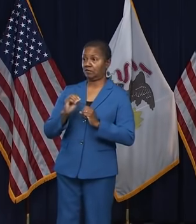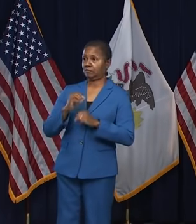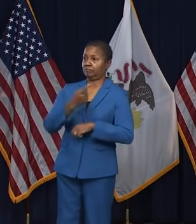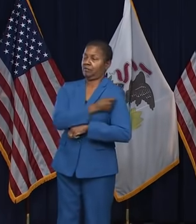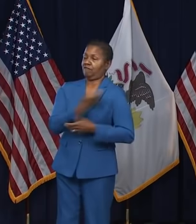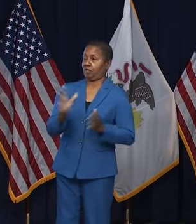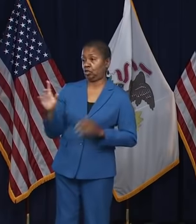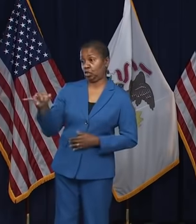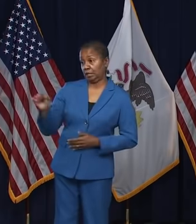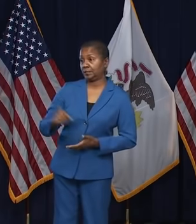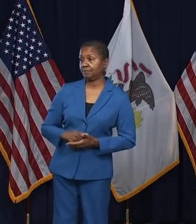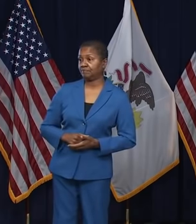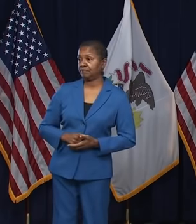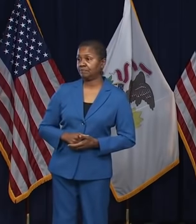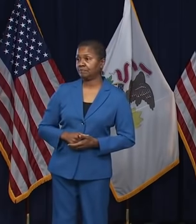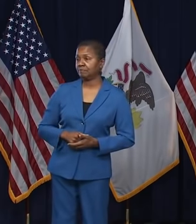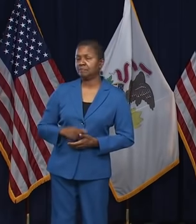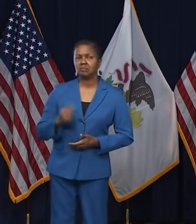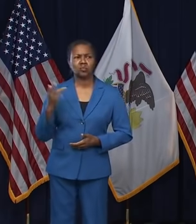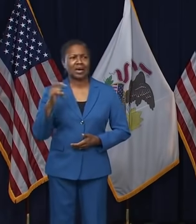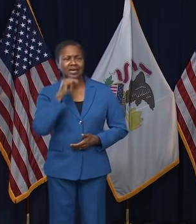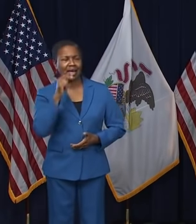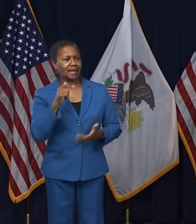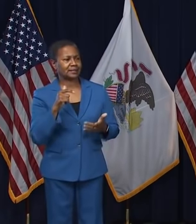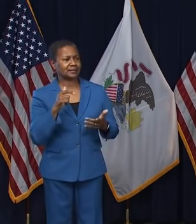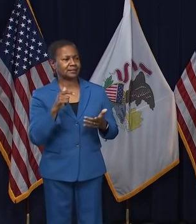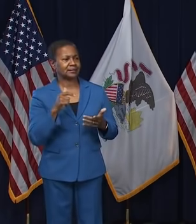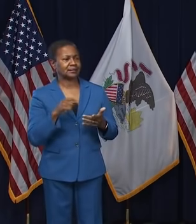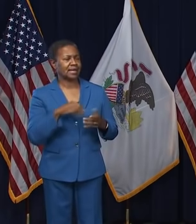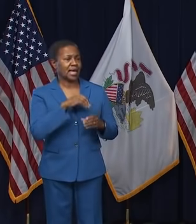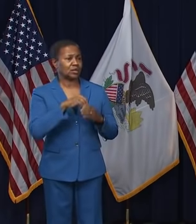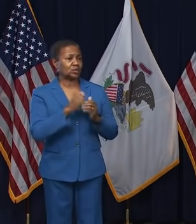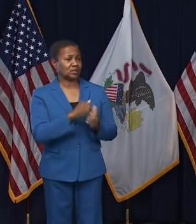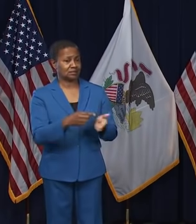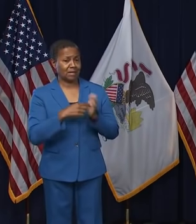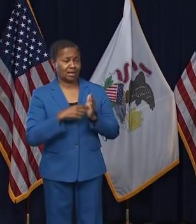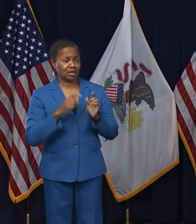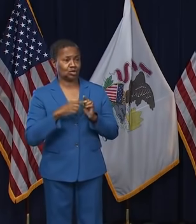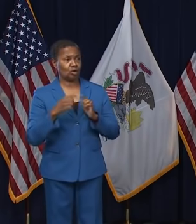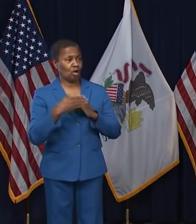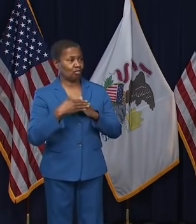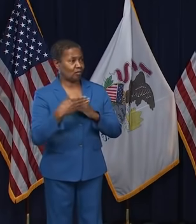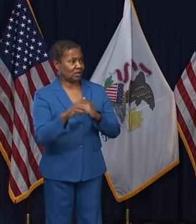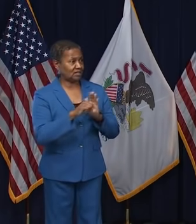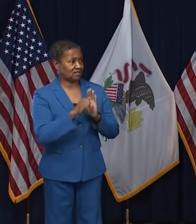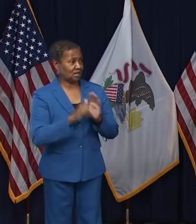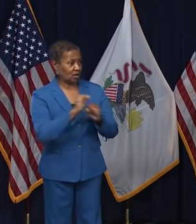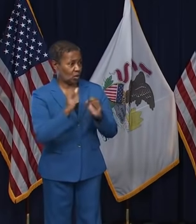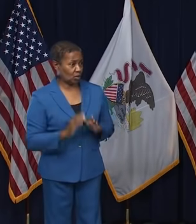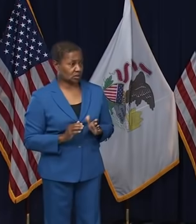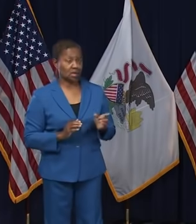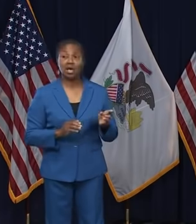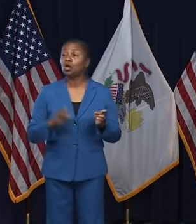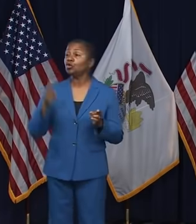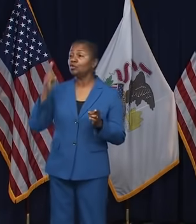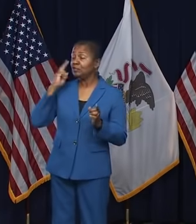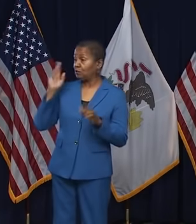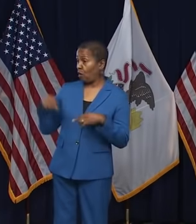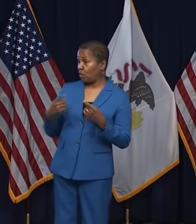governor's office. Everybody in the governor's office has been vaccinated yes. I guess why